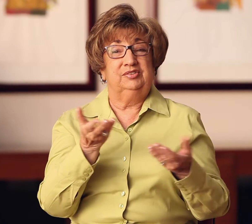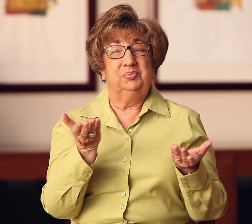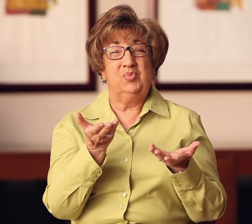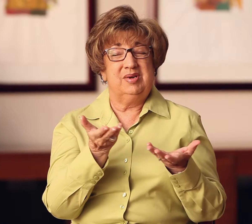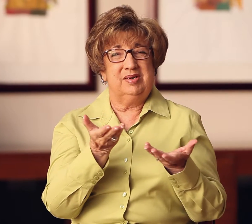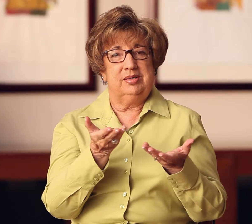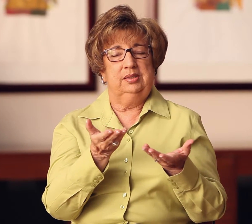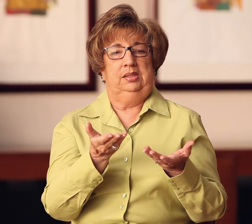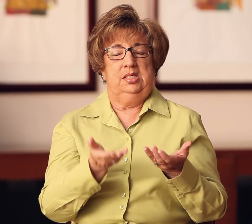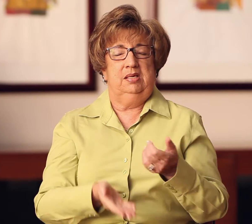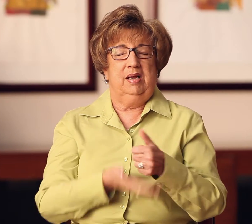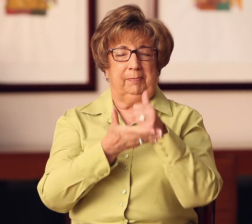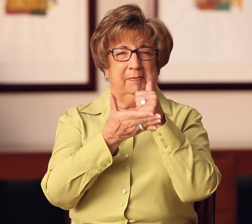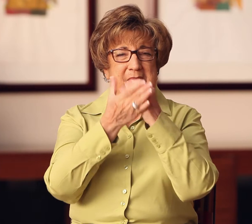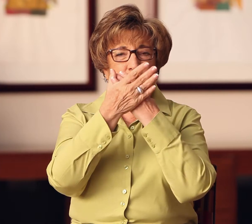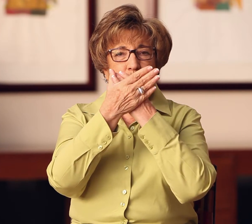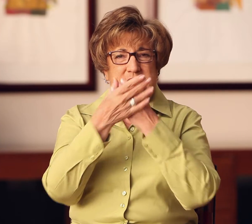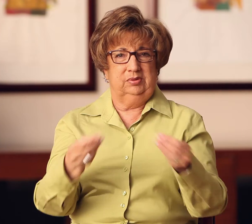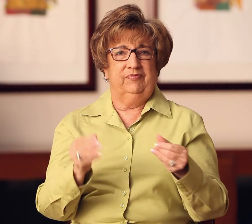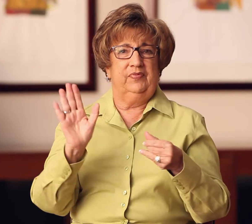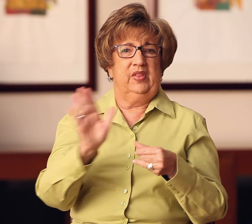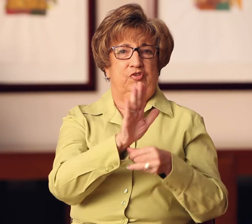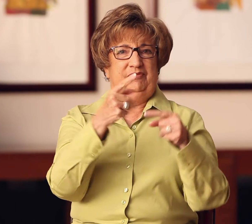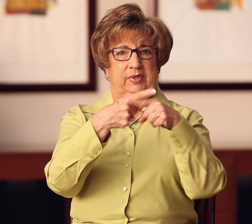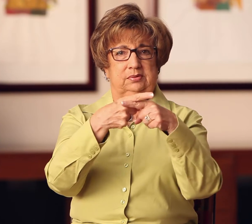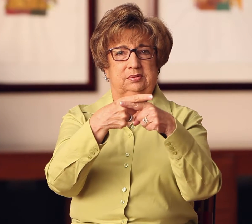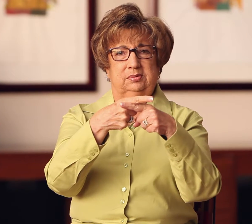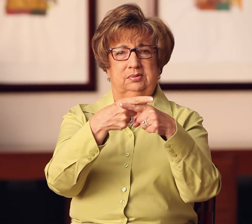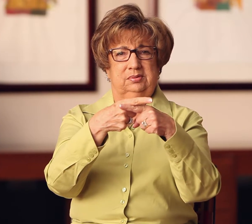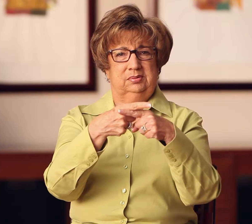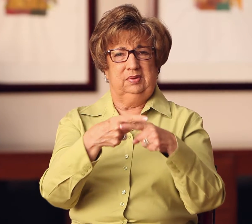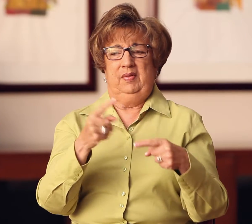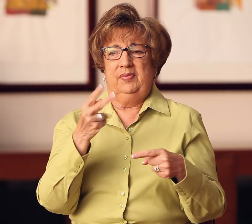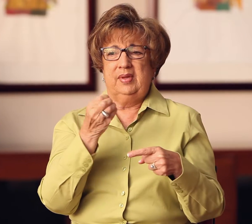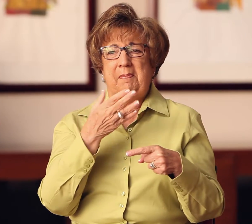Mediation is all about helping to resolve the conflict.